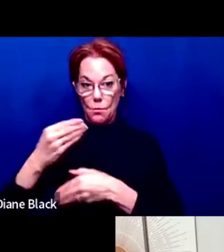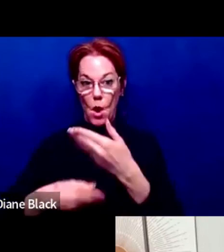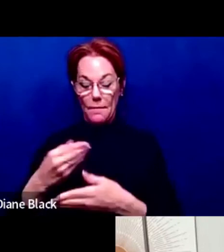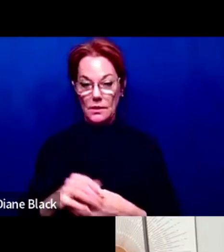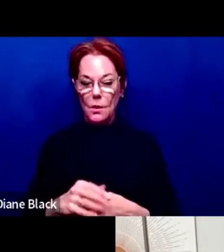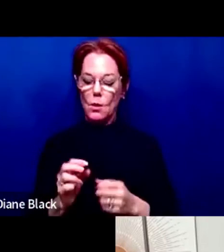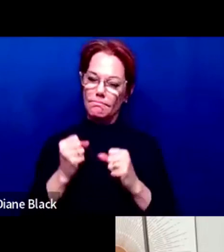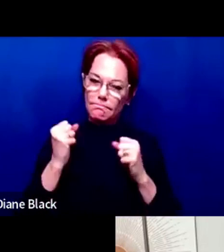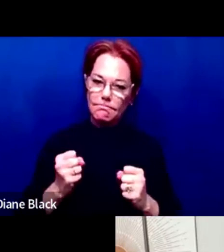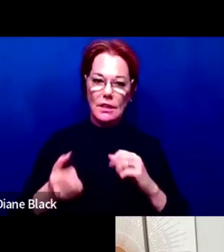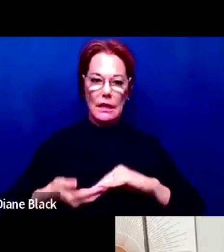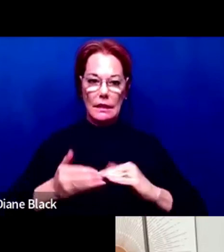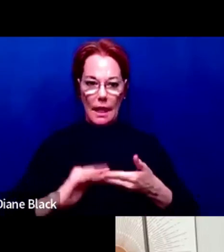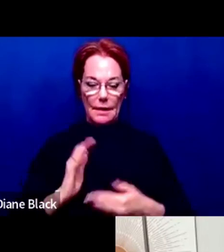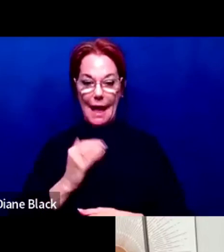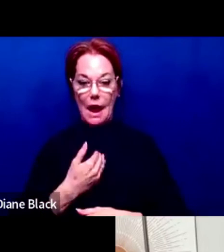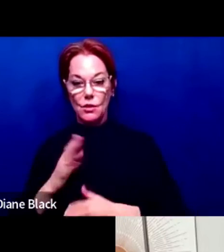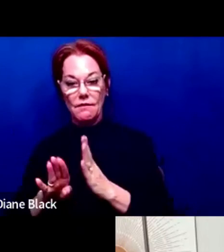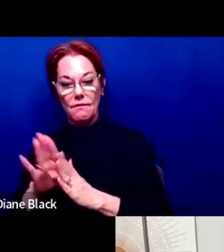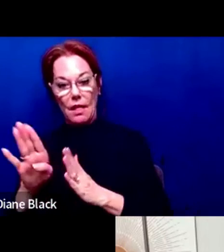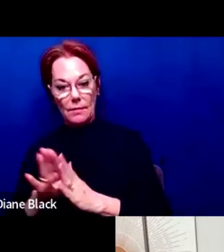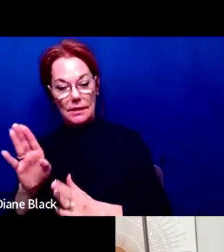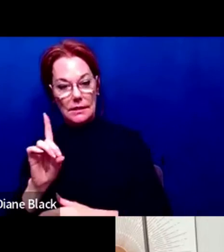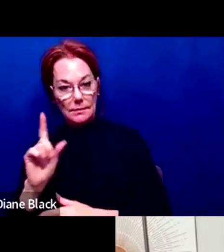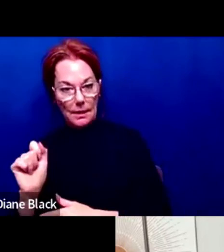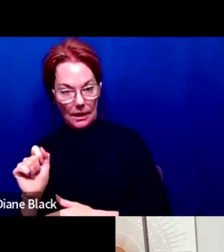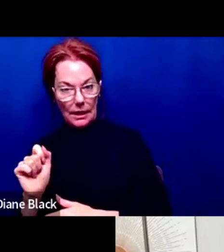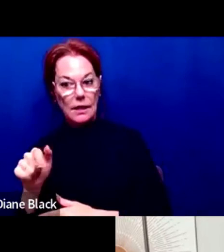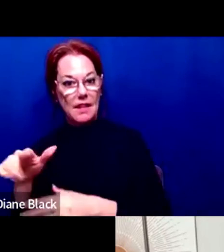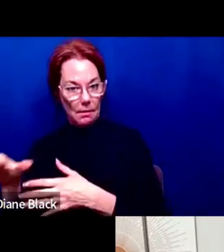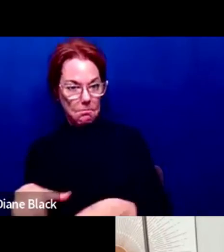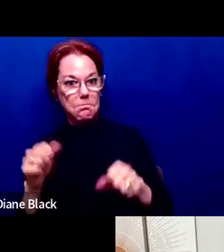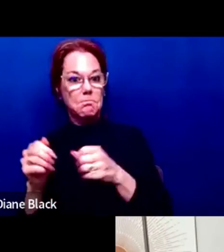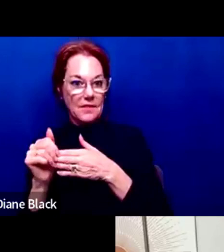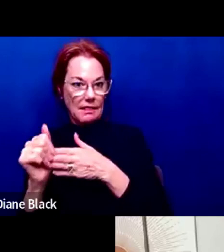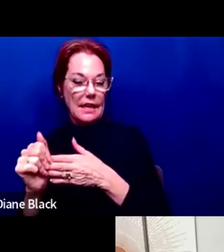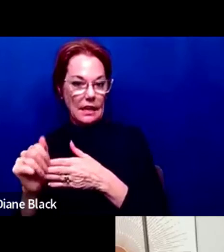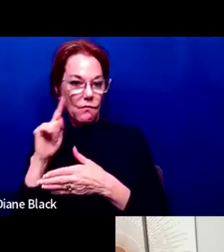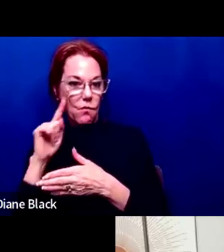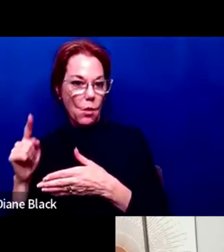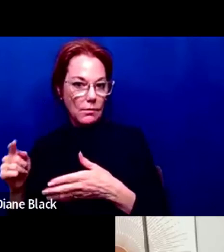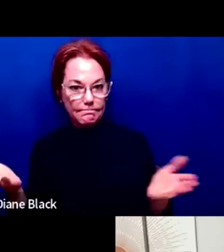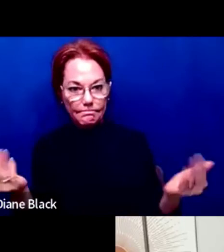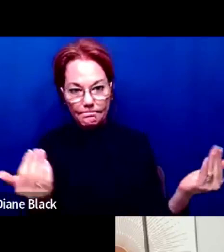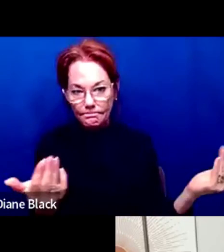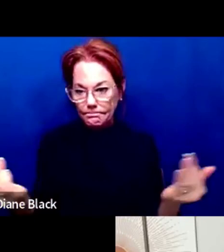state our Developmental Disabilities Administration took the lead on on gathering the group to work together on this